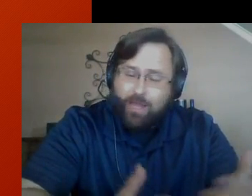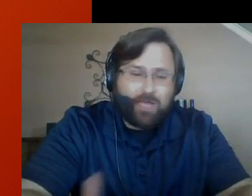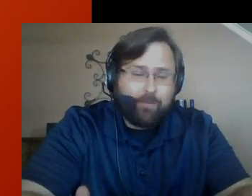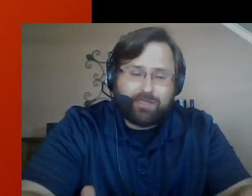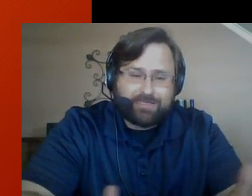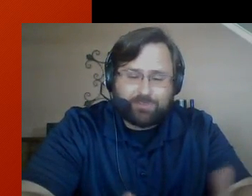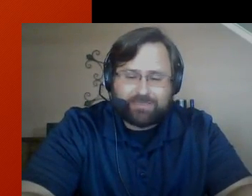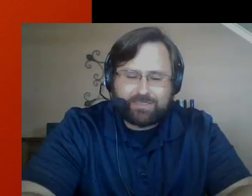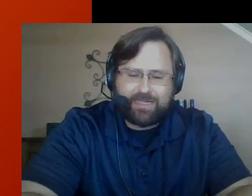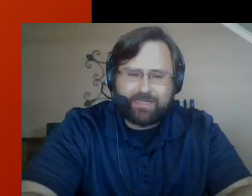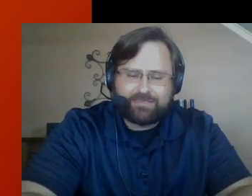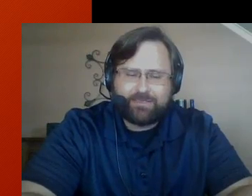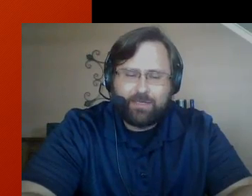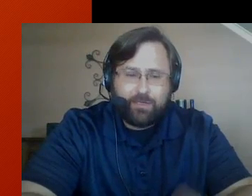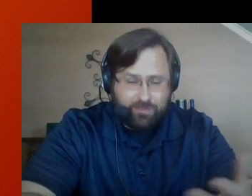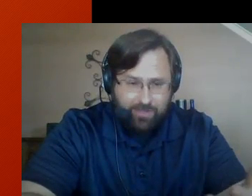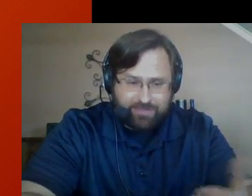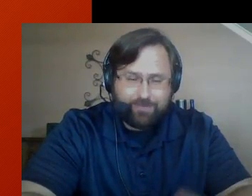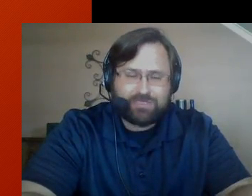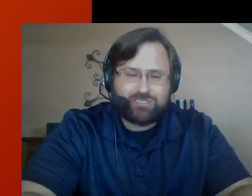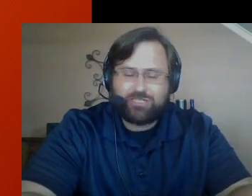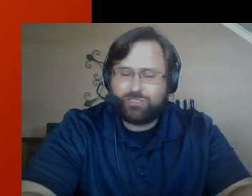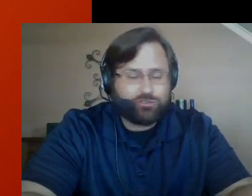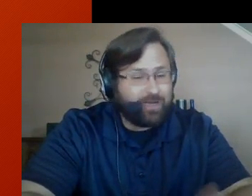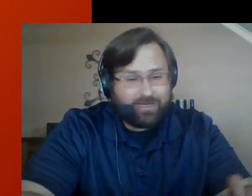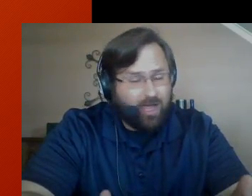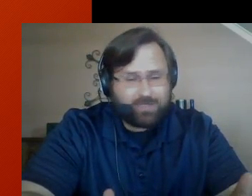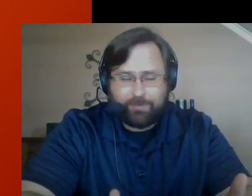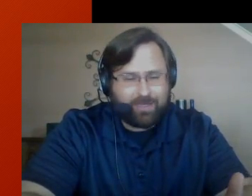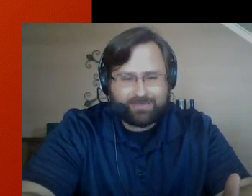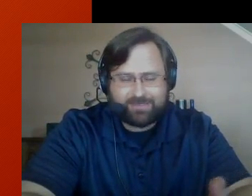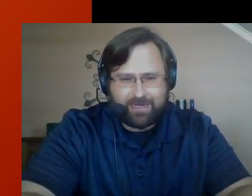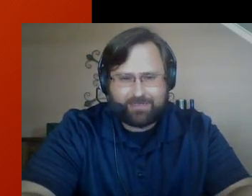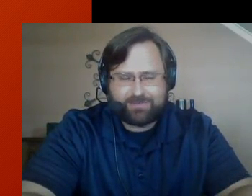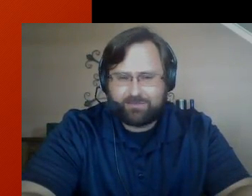topicalize the rest of the sentence in the examples I just showed you i did not topicalize the sentence